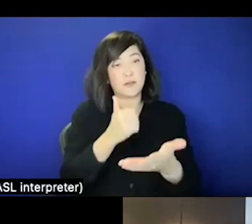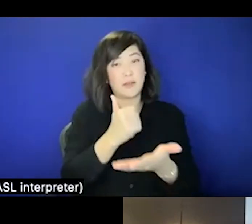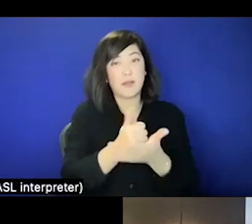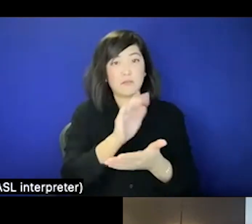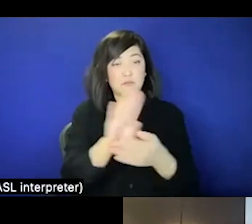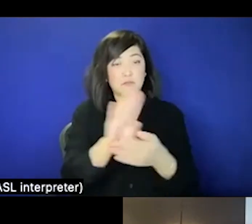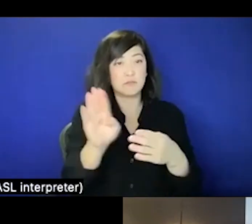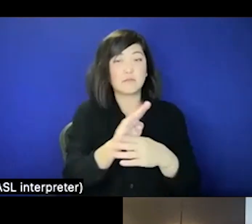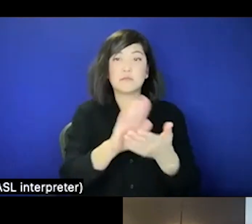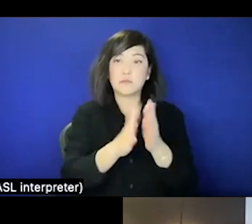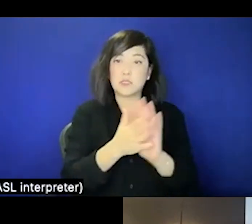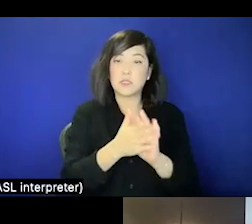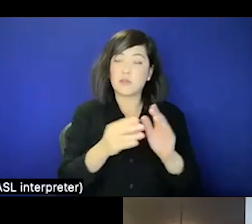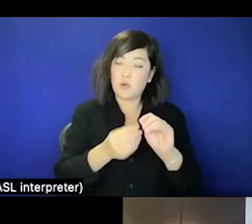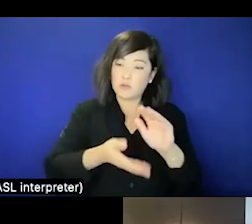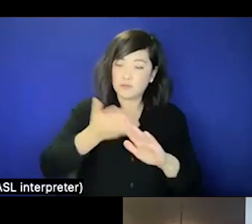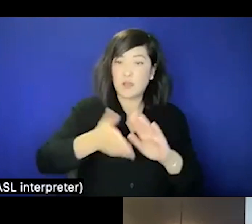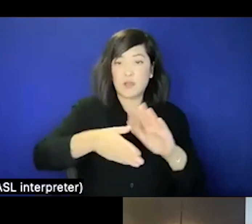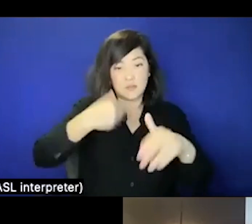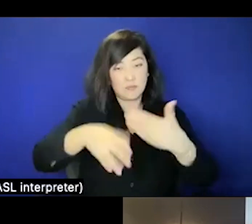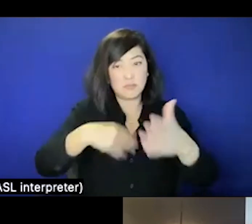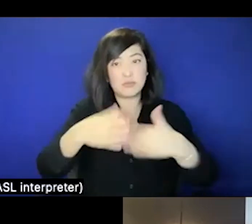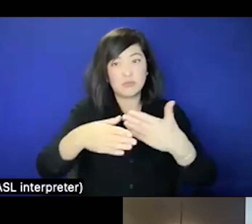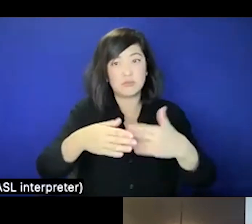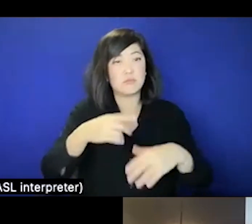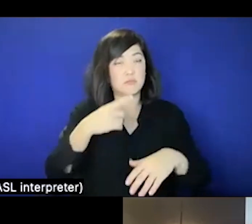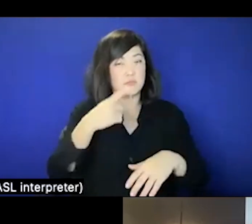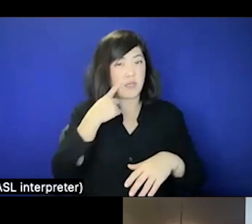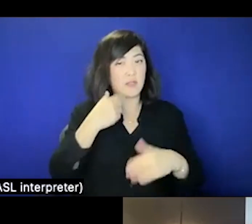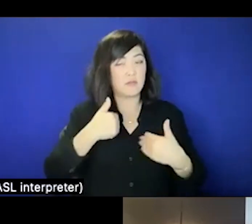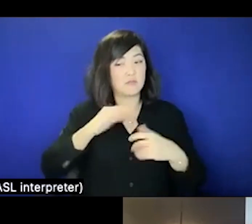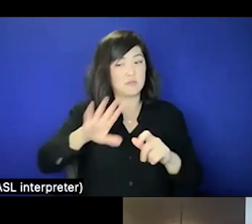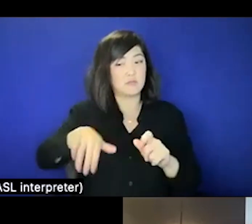is also built around that. And I think very much the education that BookNet provides,